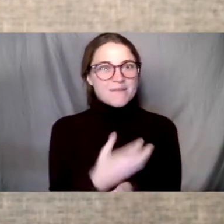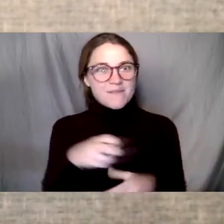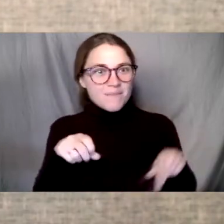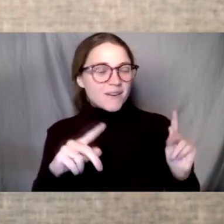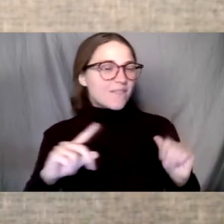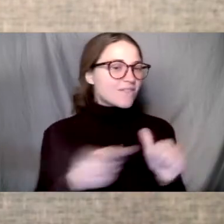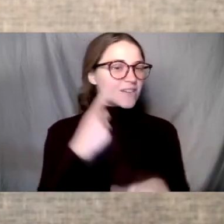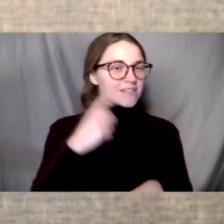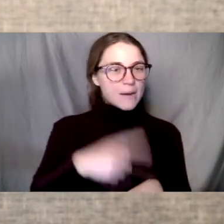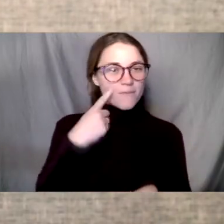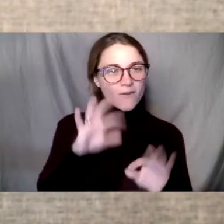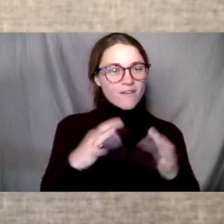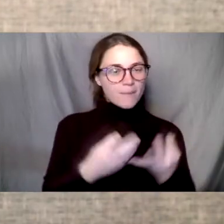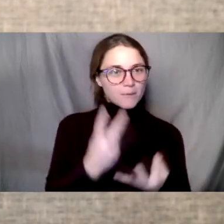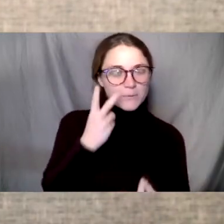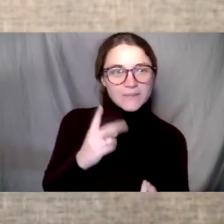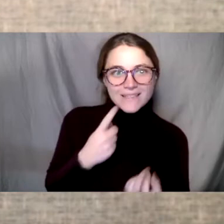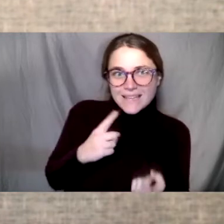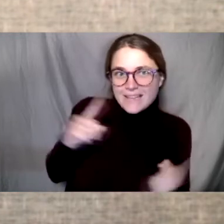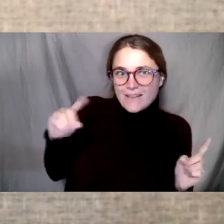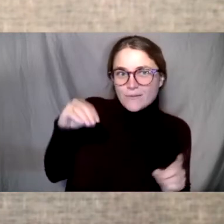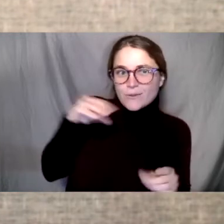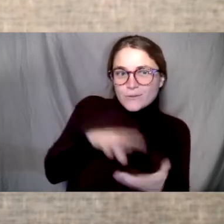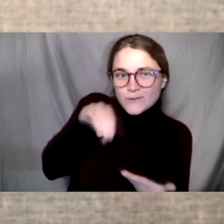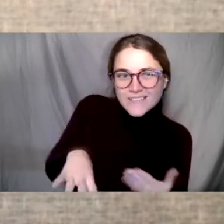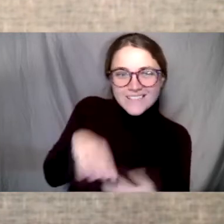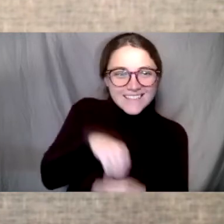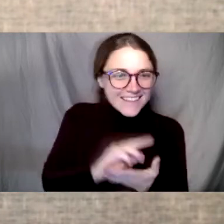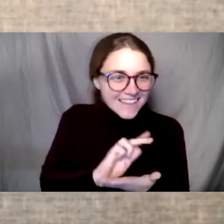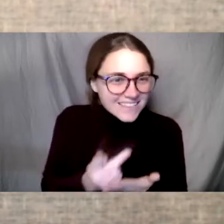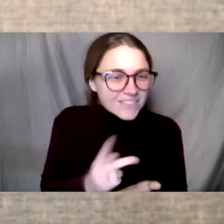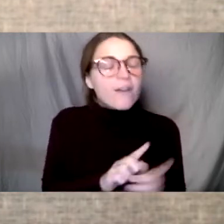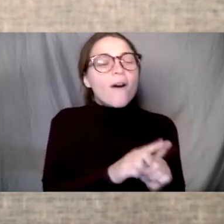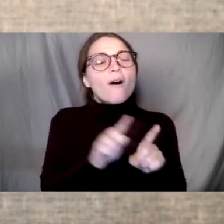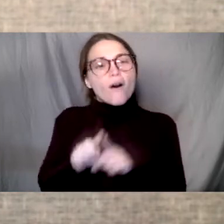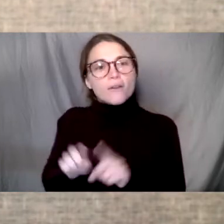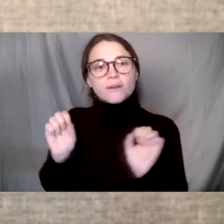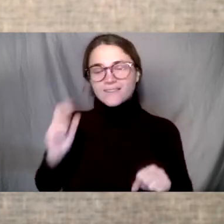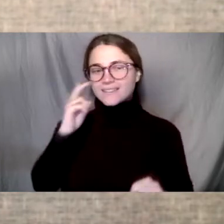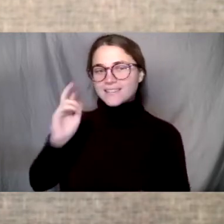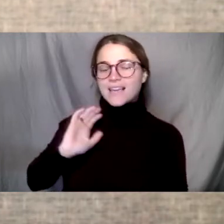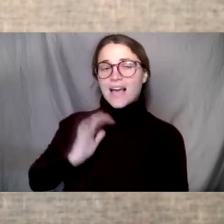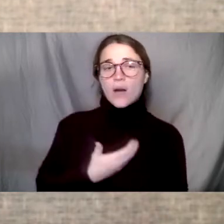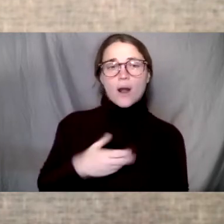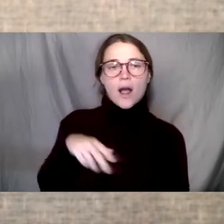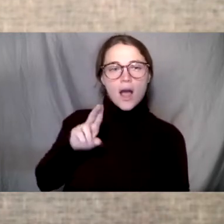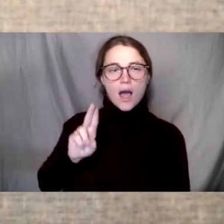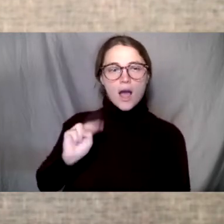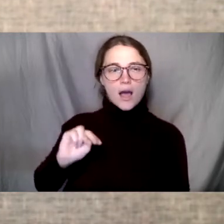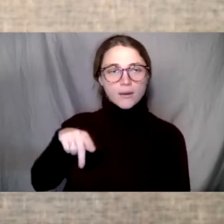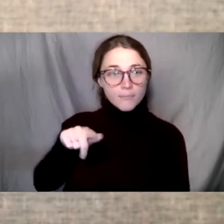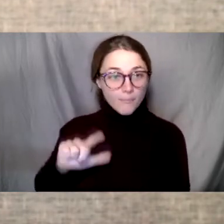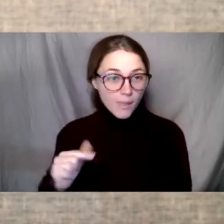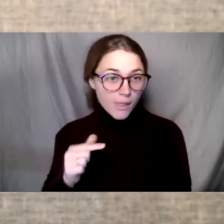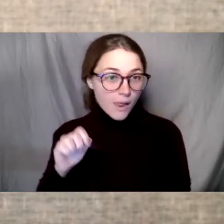their students are in the kitchen and our athletic department which featured two sports virtually